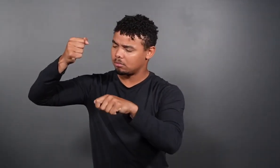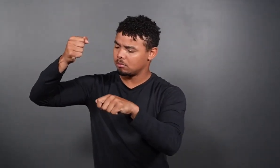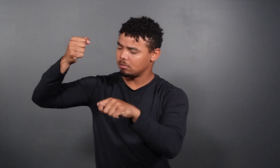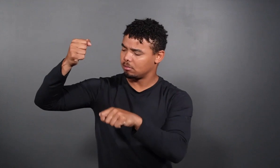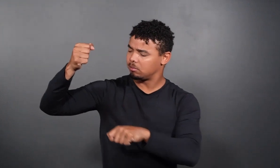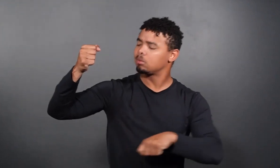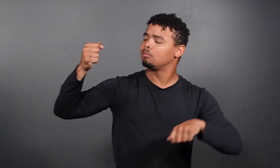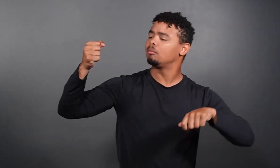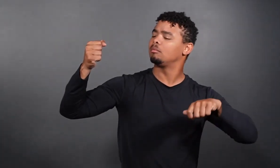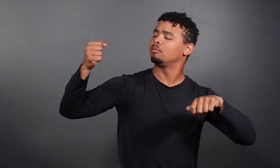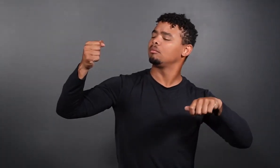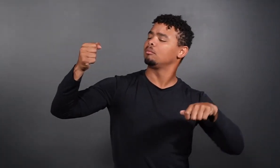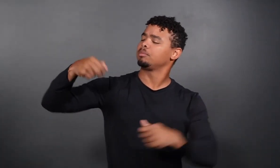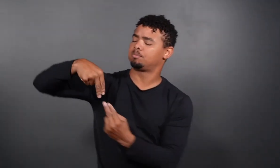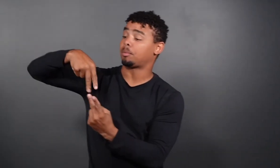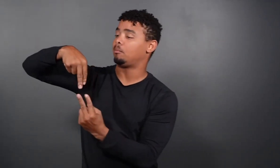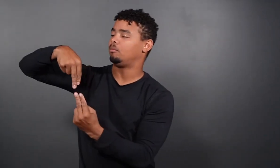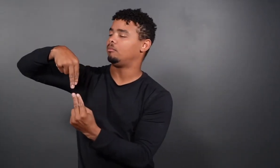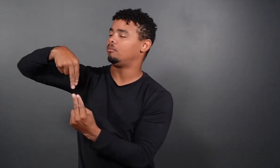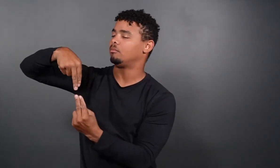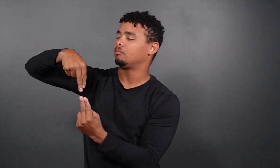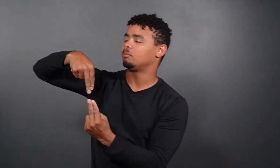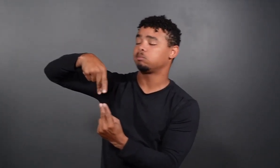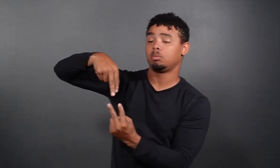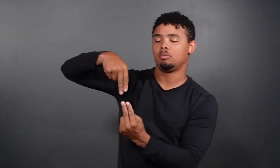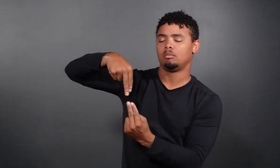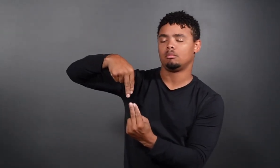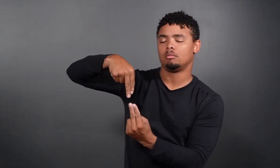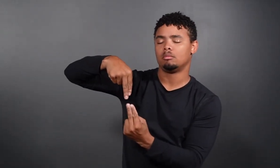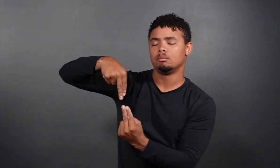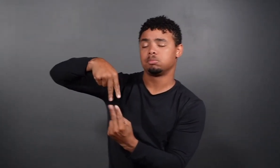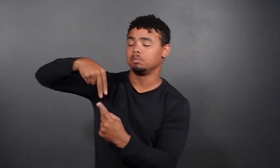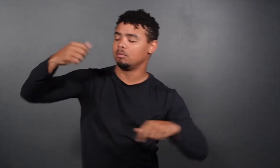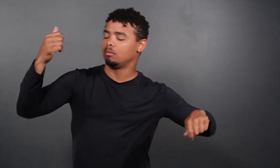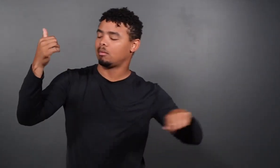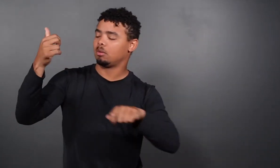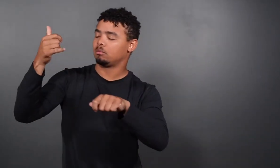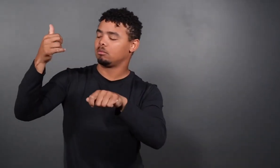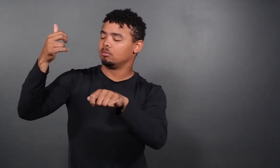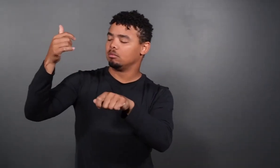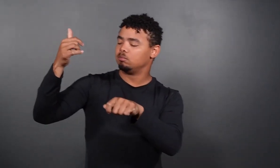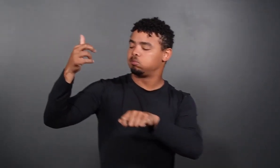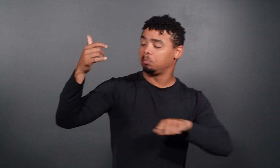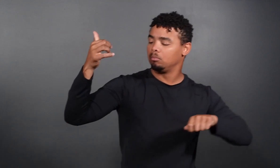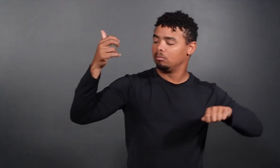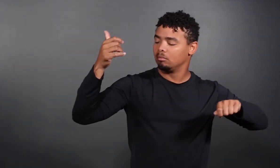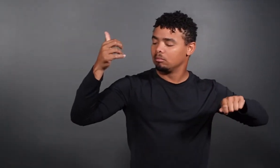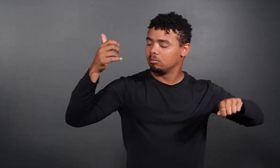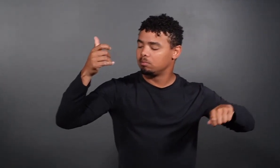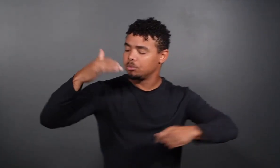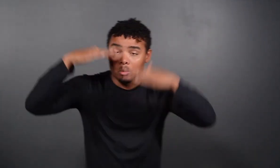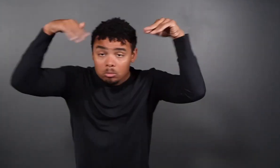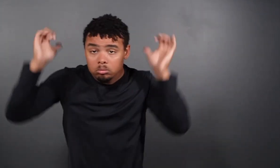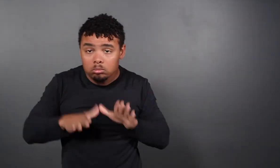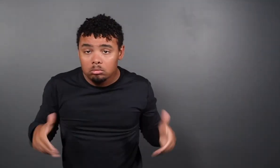and the bow shall play and the strings shall sing and so the two shall dance the cello a portly fellow